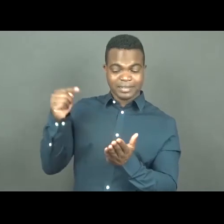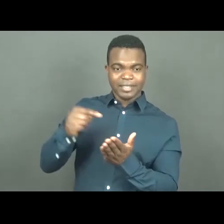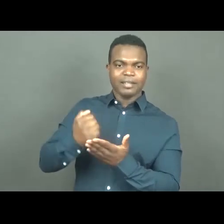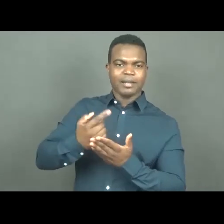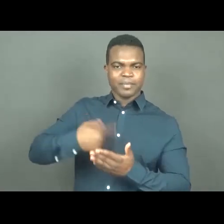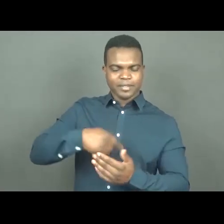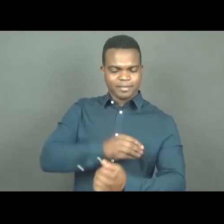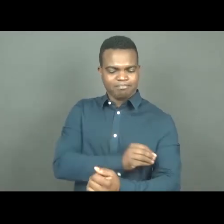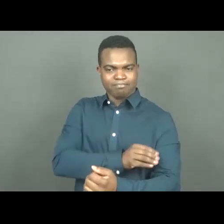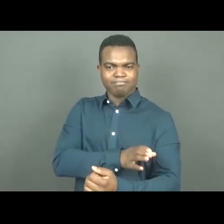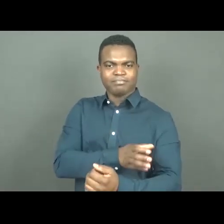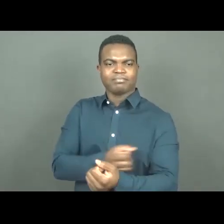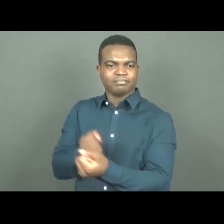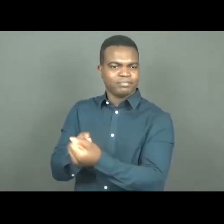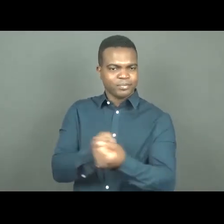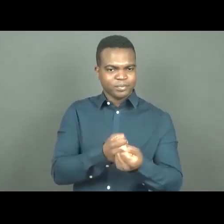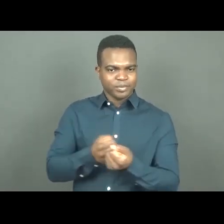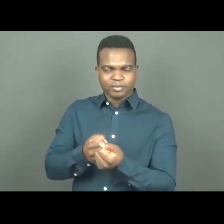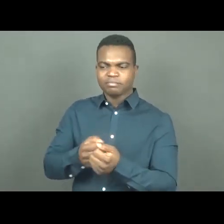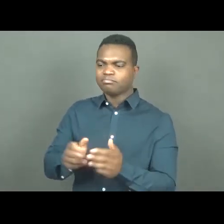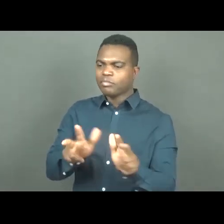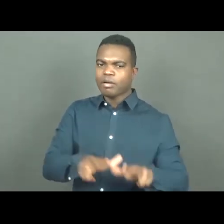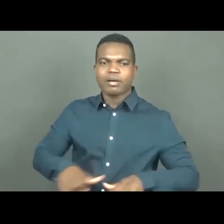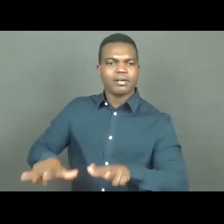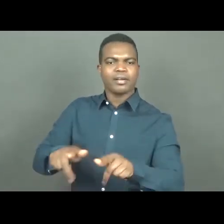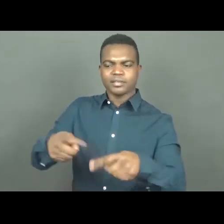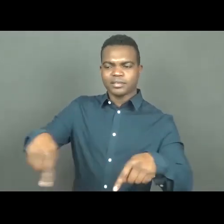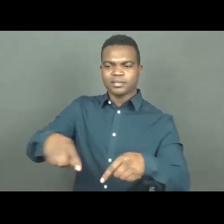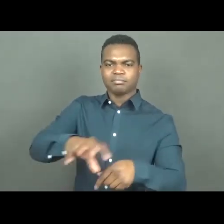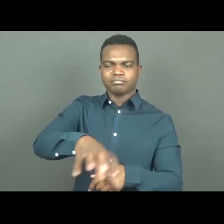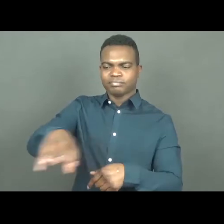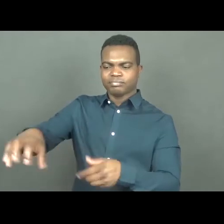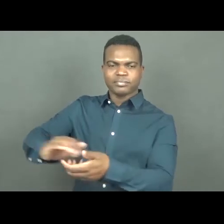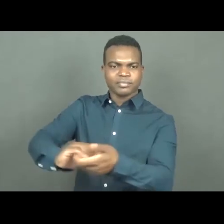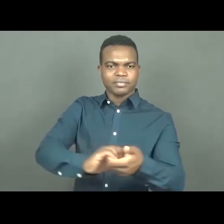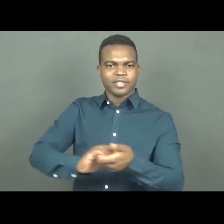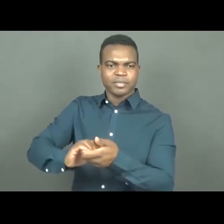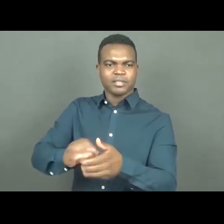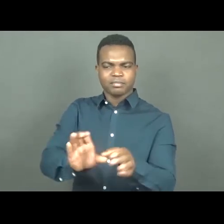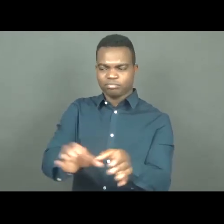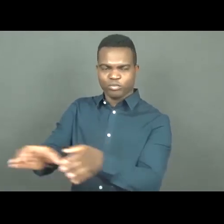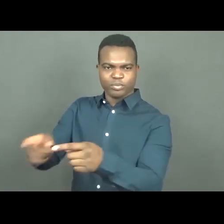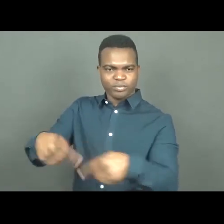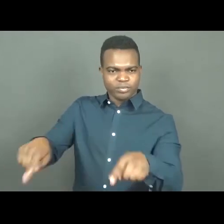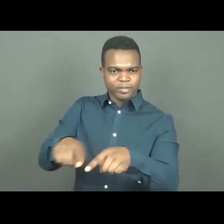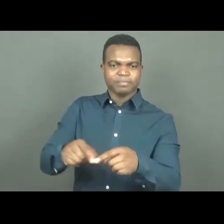it was critical for us to form partnership with our national government and because we are a